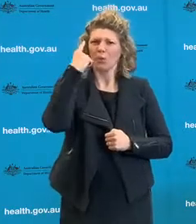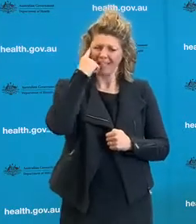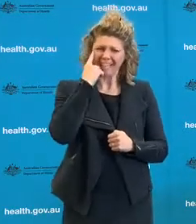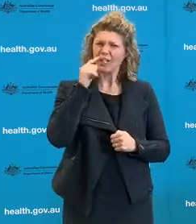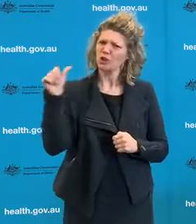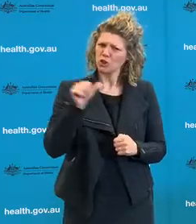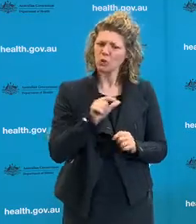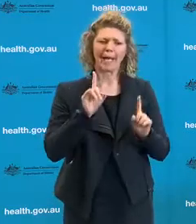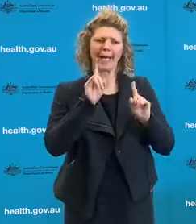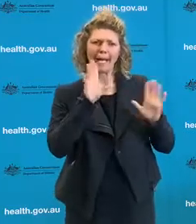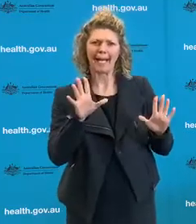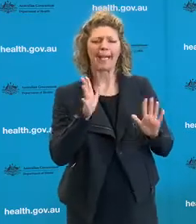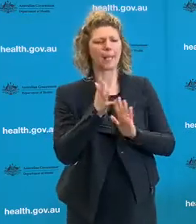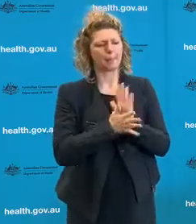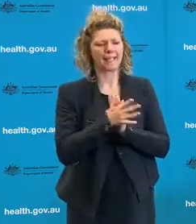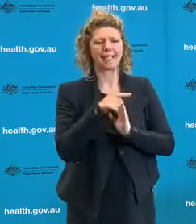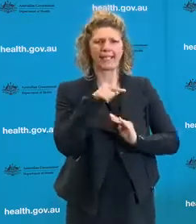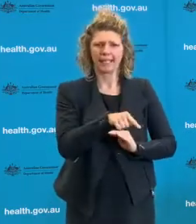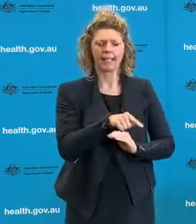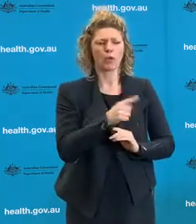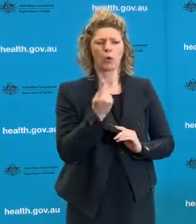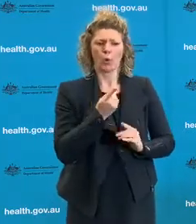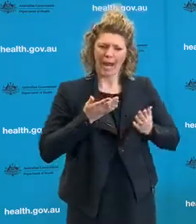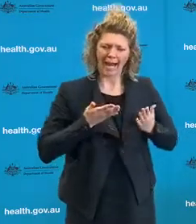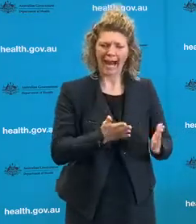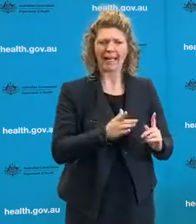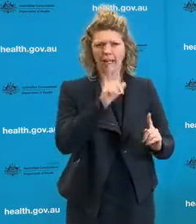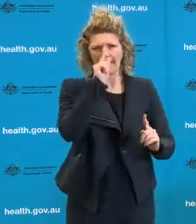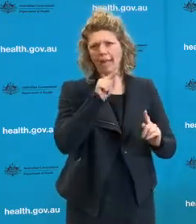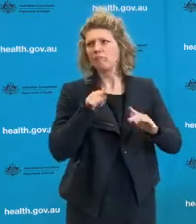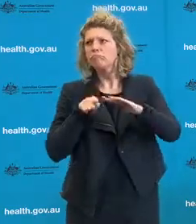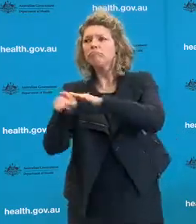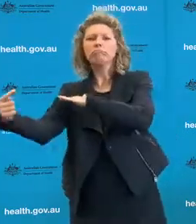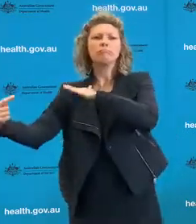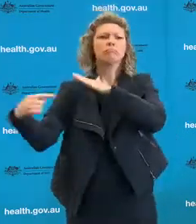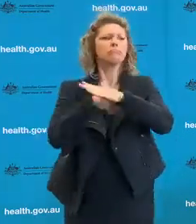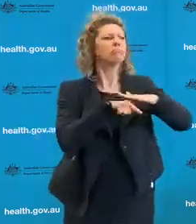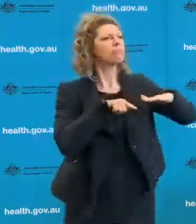who can travel intrastate or interstate?